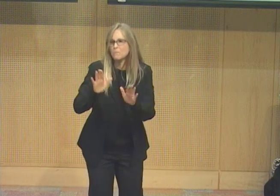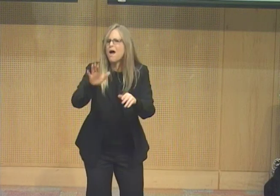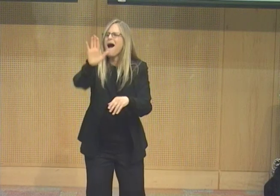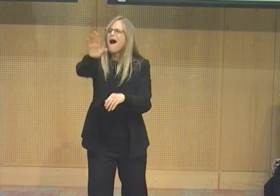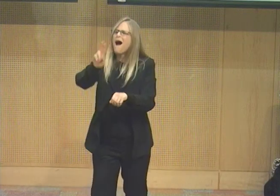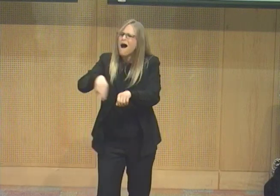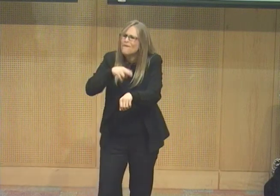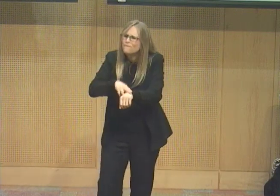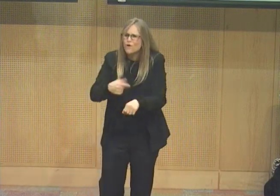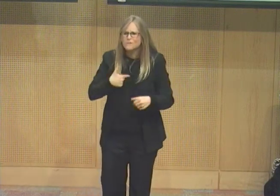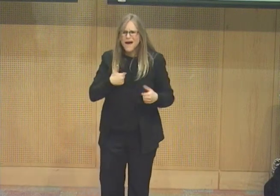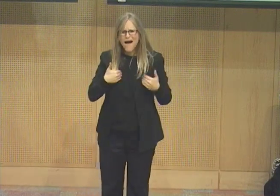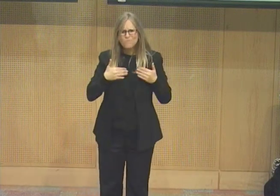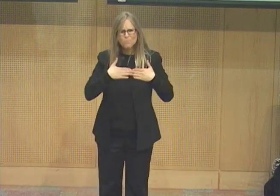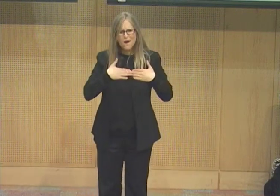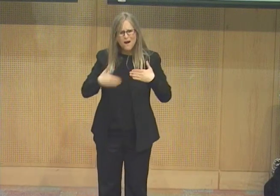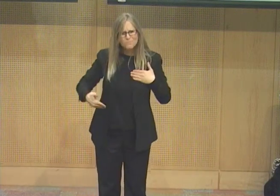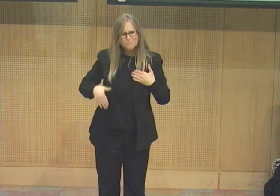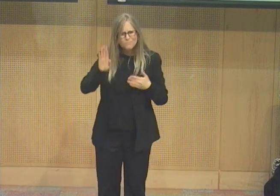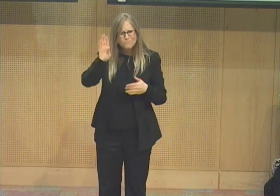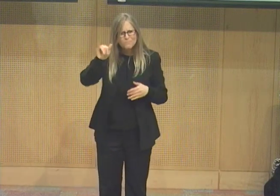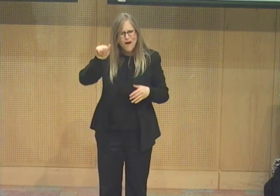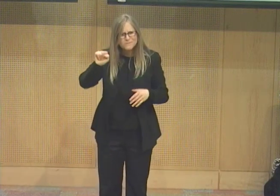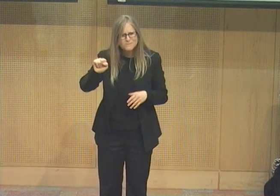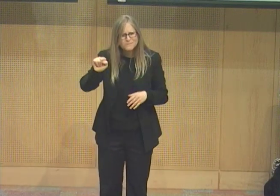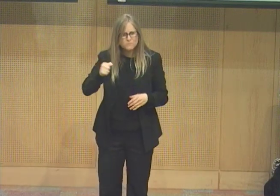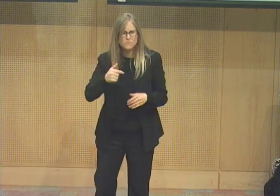So that's where I began.